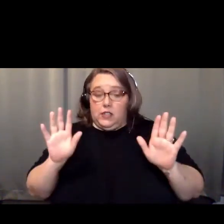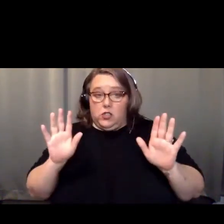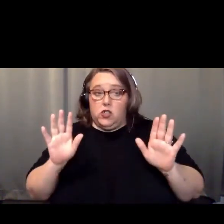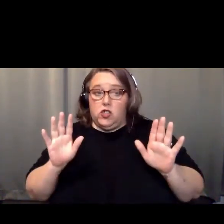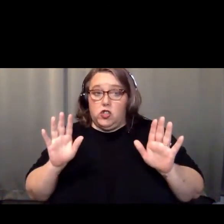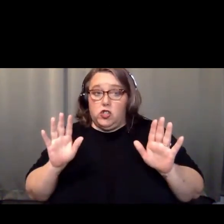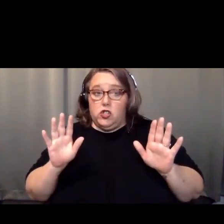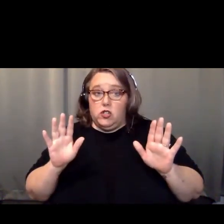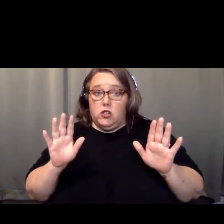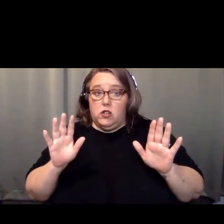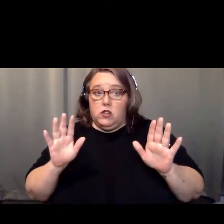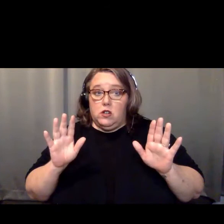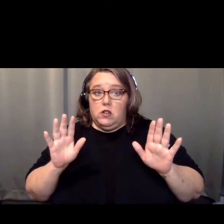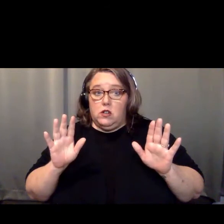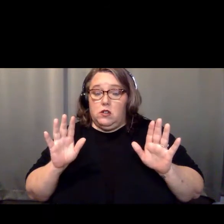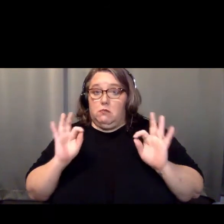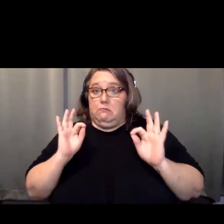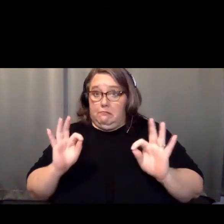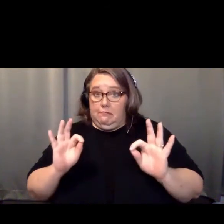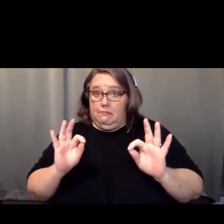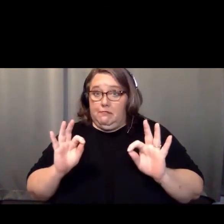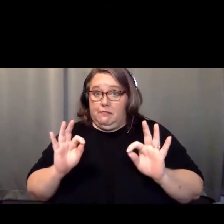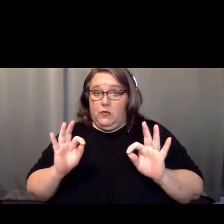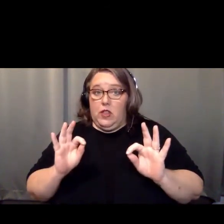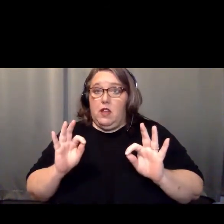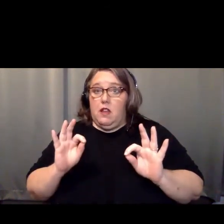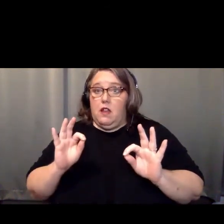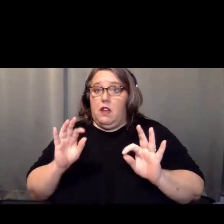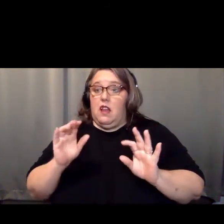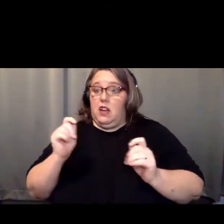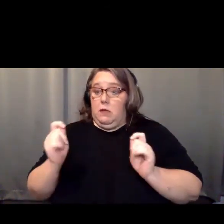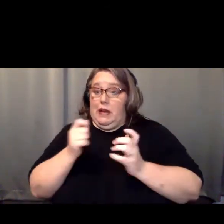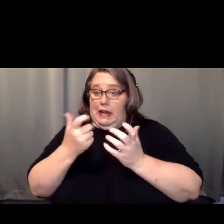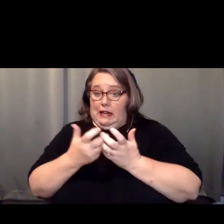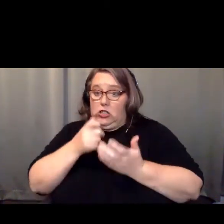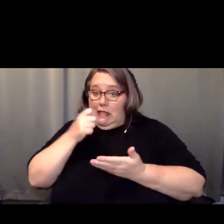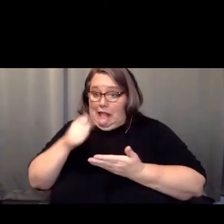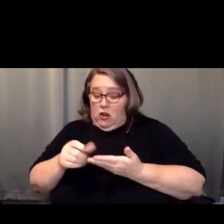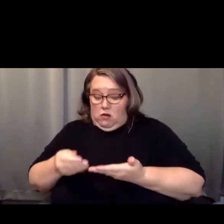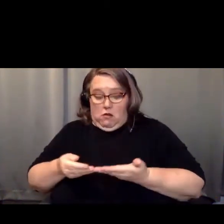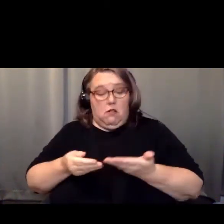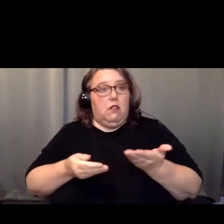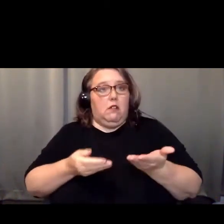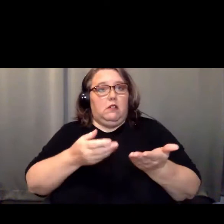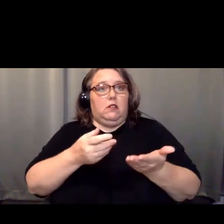send the accommodation letter, once the accommodation letter is approved, send it to the professors and yeah, just follow up.